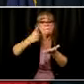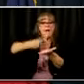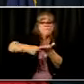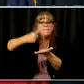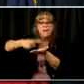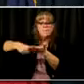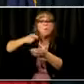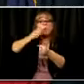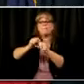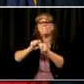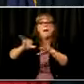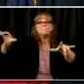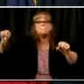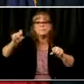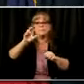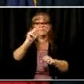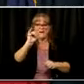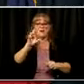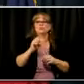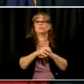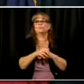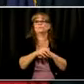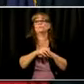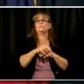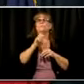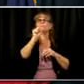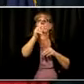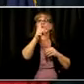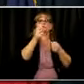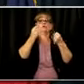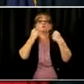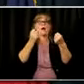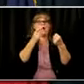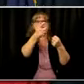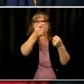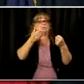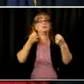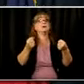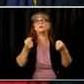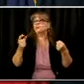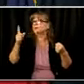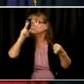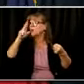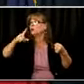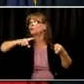be safe uh use improved fire pits where you where you can and and never ever leave um